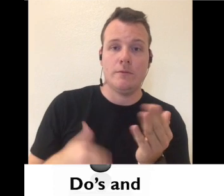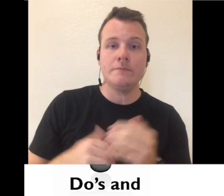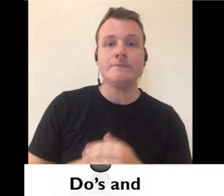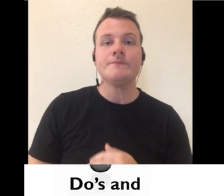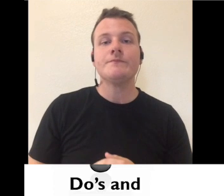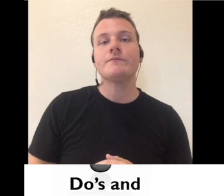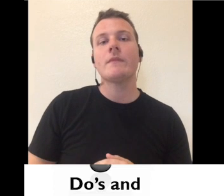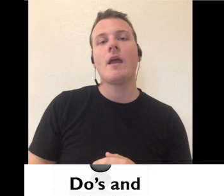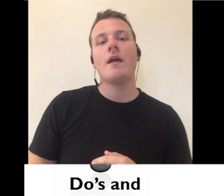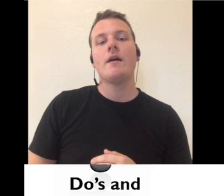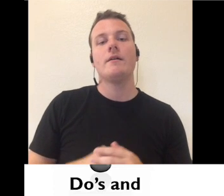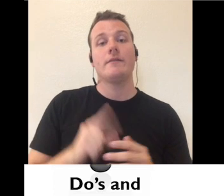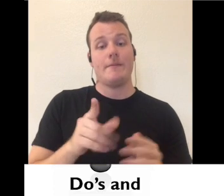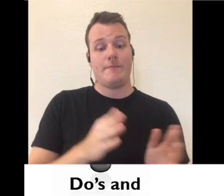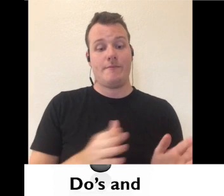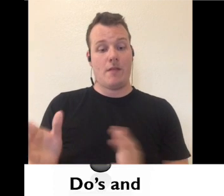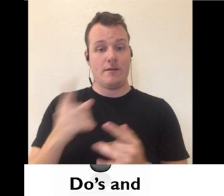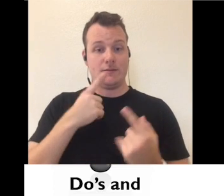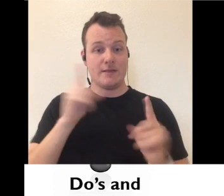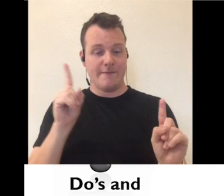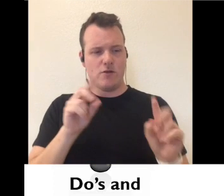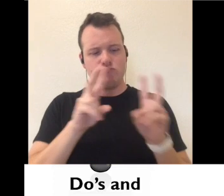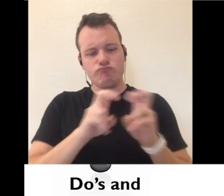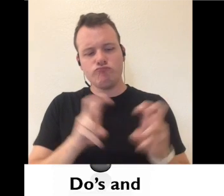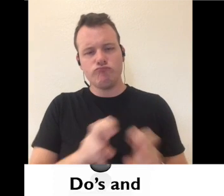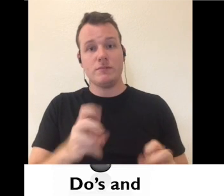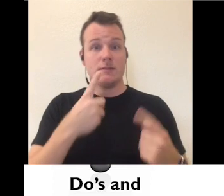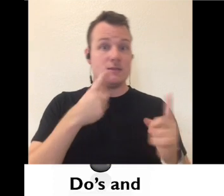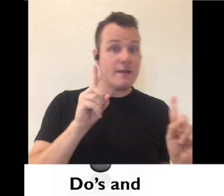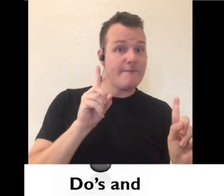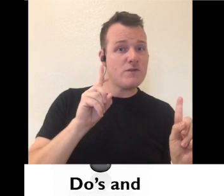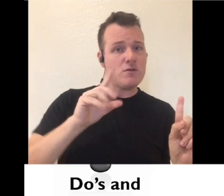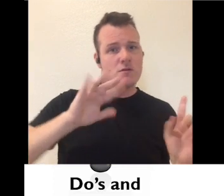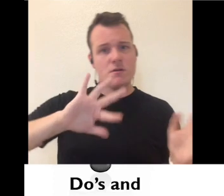Evaluate the success of the plan at least quarterly, so as you go through